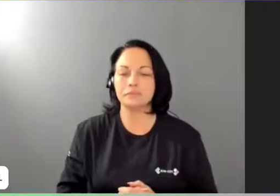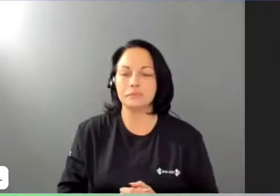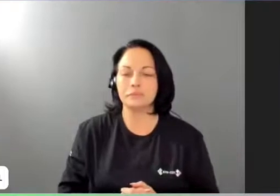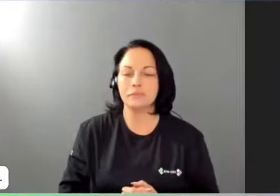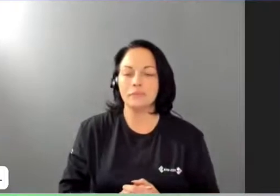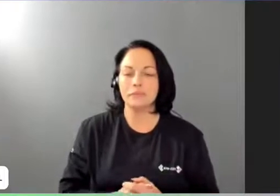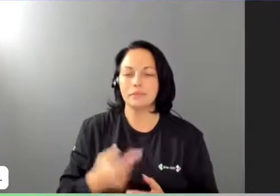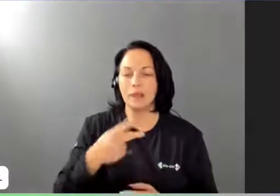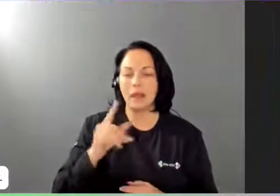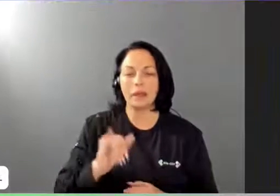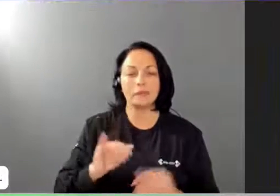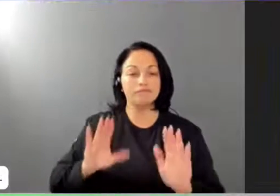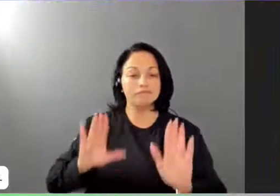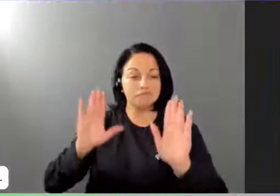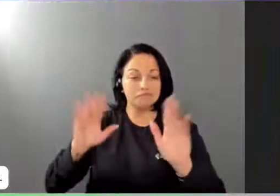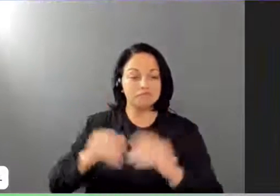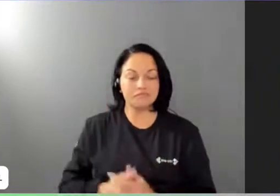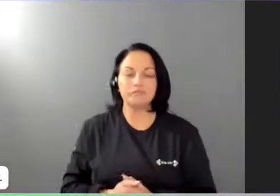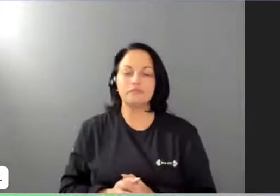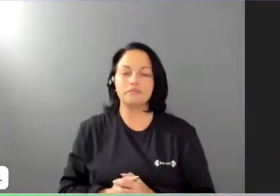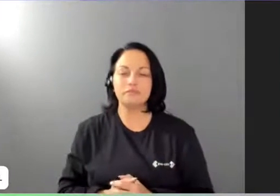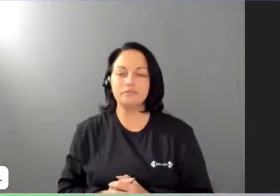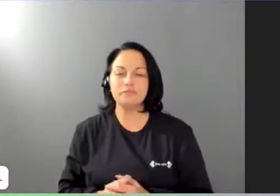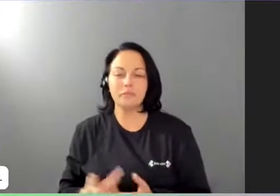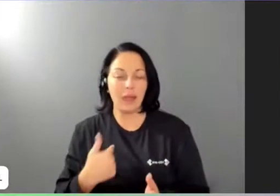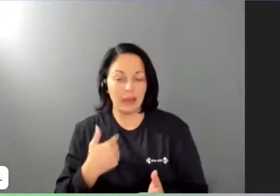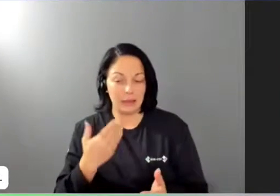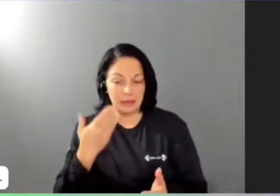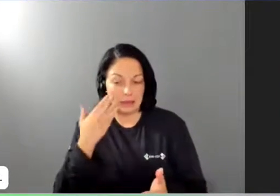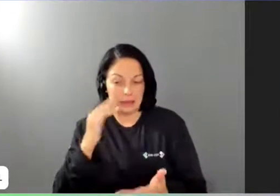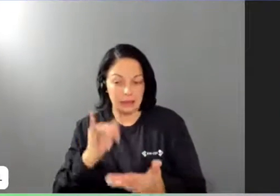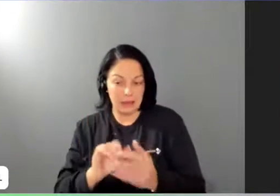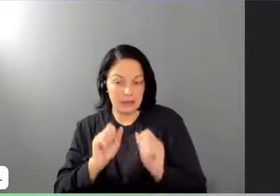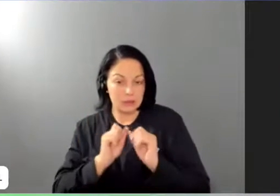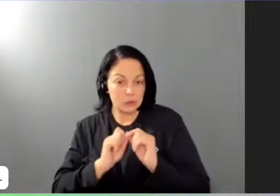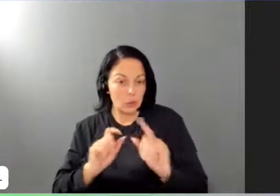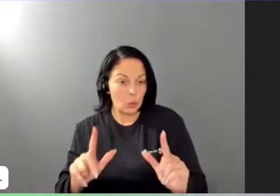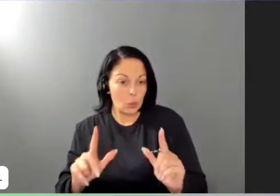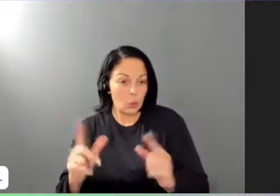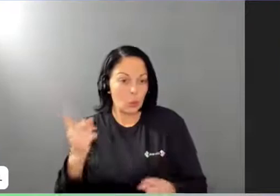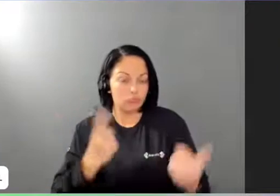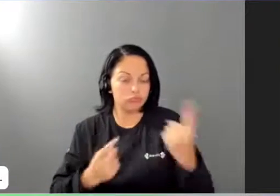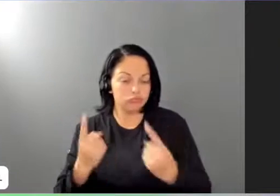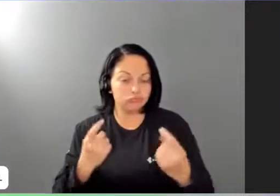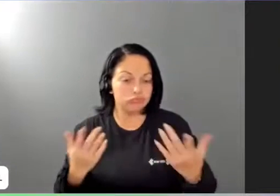working through, we got a framework in place and we're working to build out.